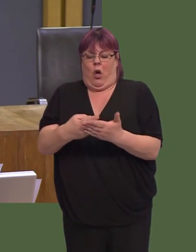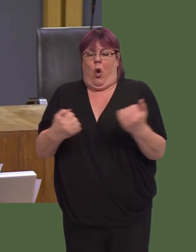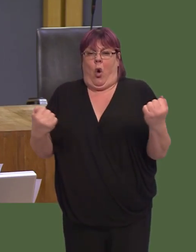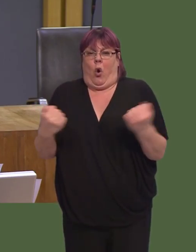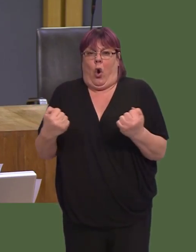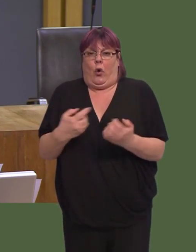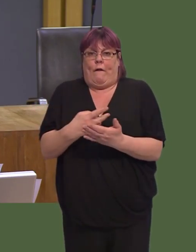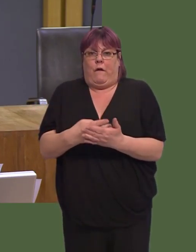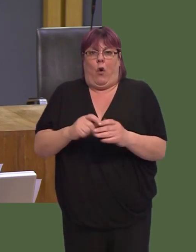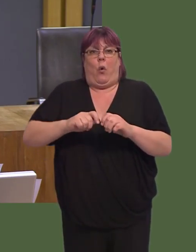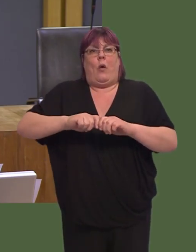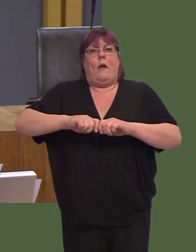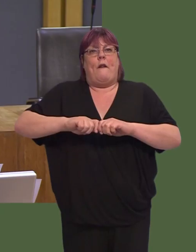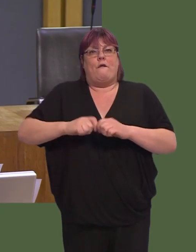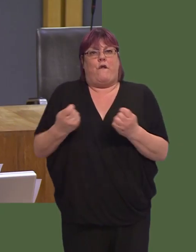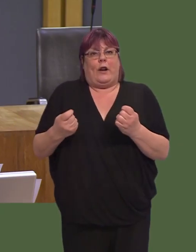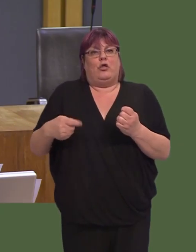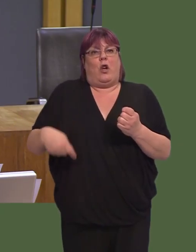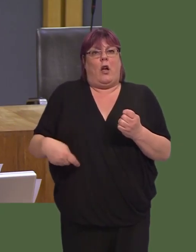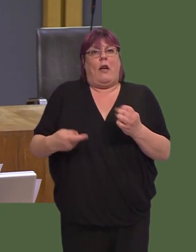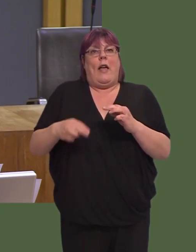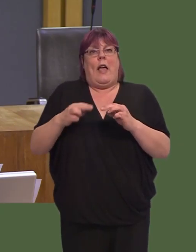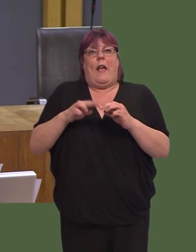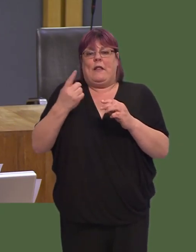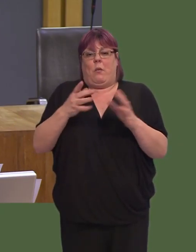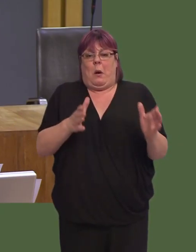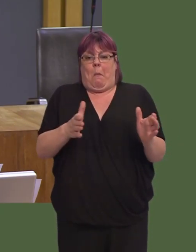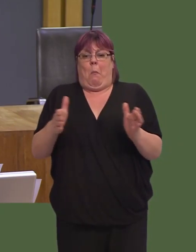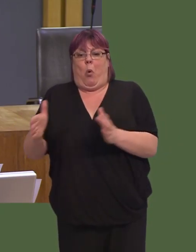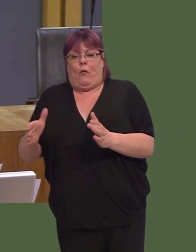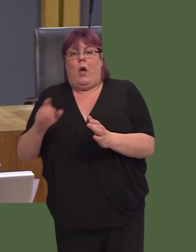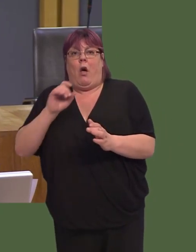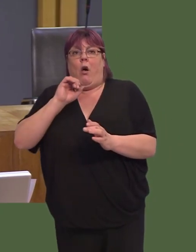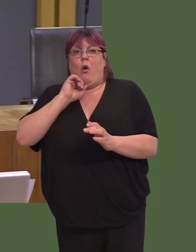a fracture that would have proven life-threatening had they been moved by a lay person, which,